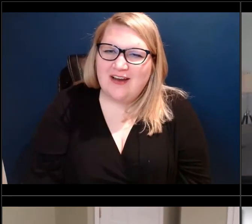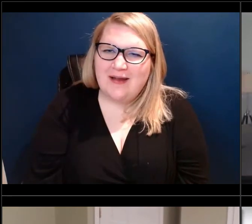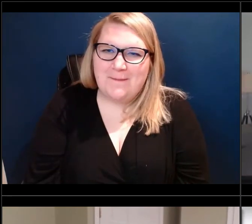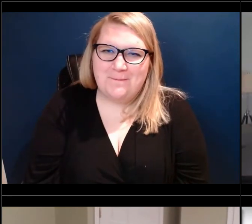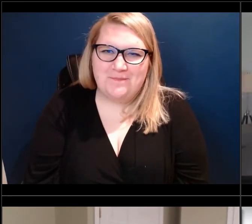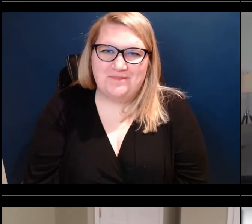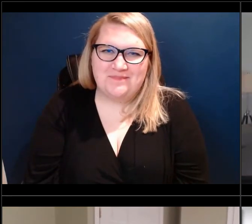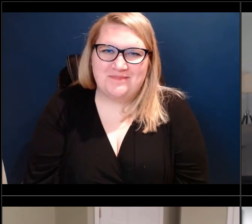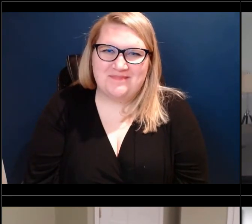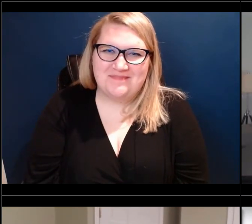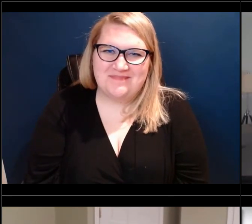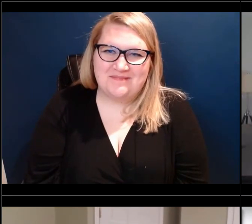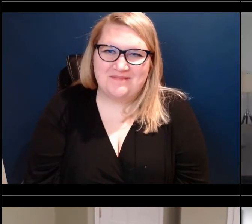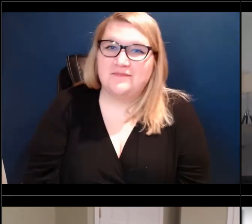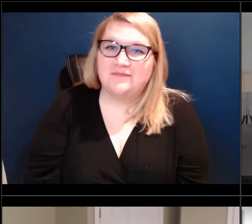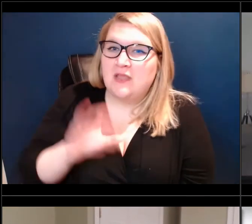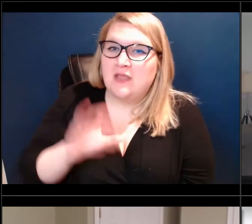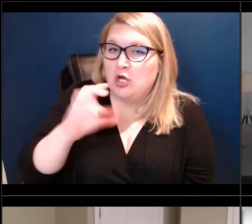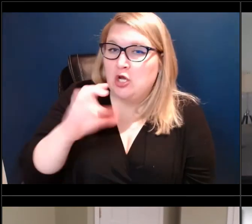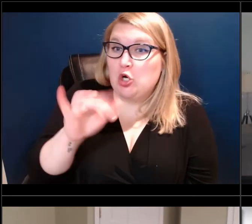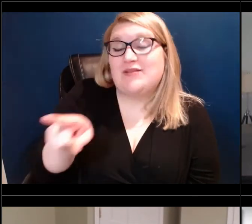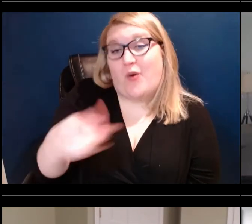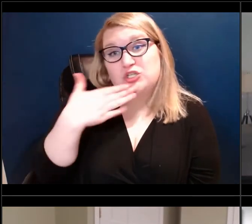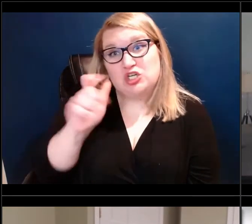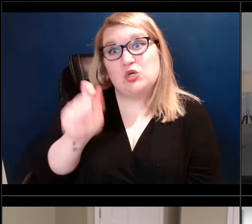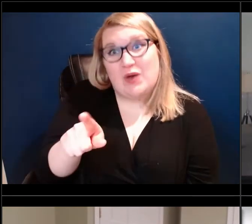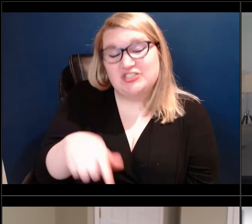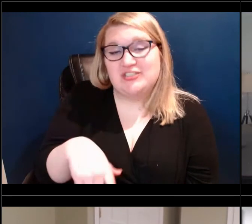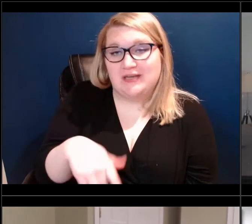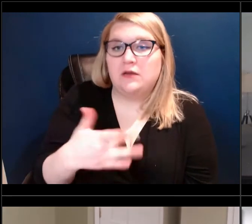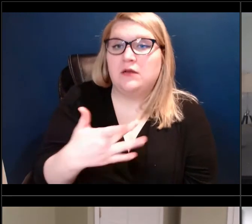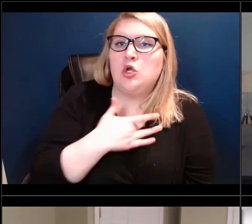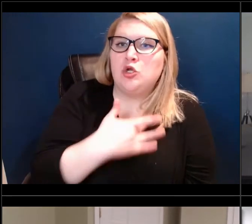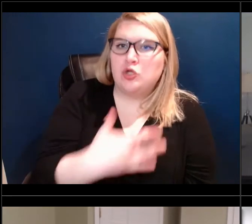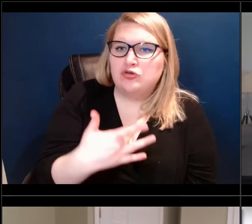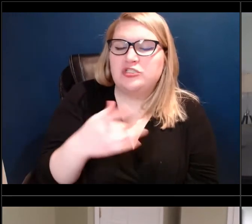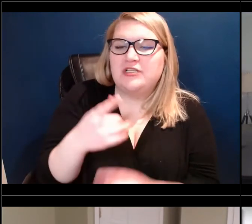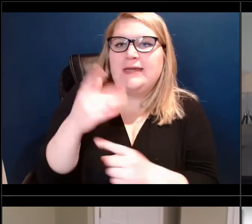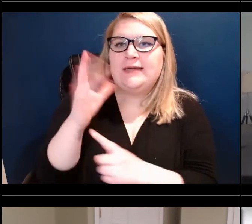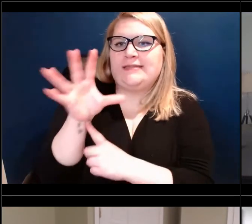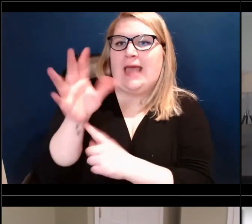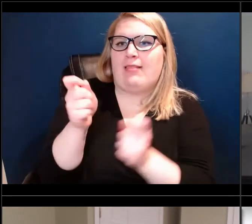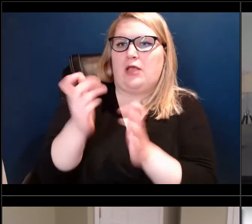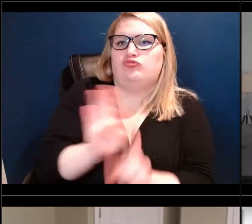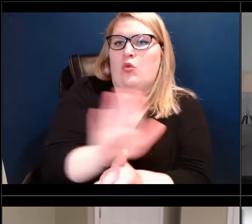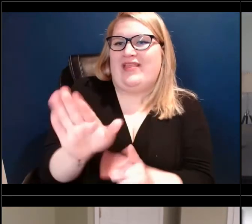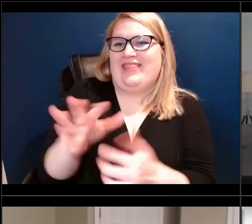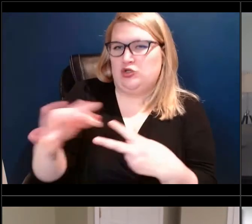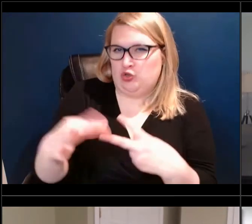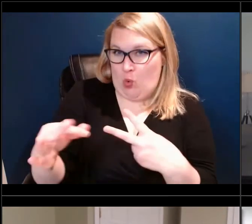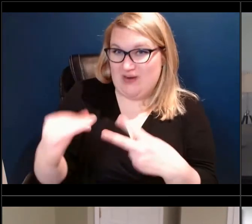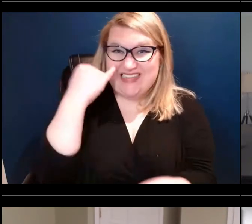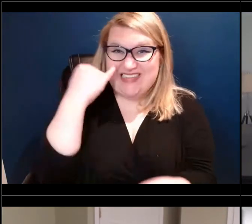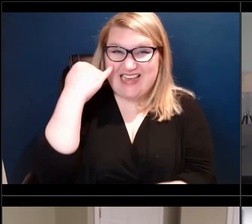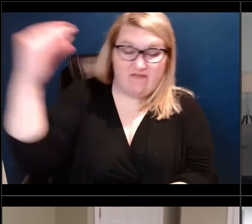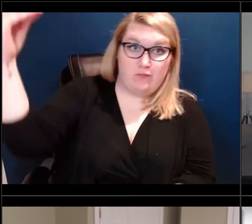Oh, good question. Well, it's usually by satellite controller choice too. If we had it very bright and somebody wanted